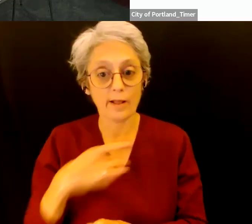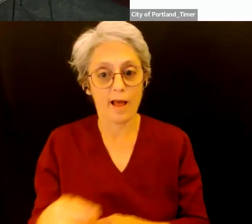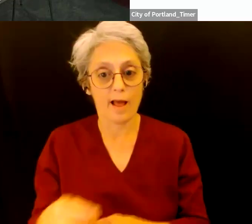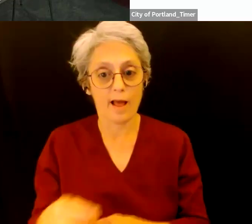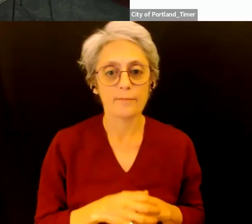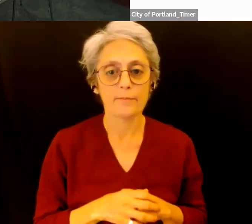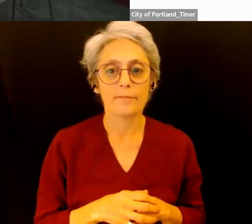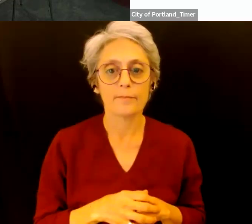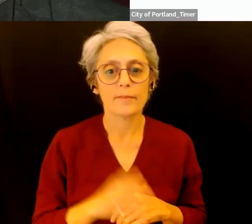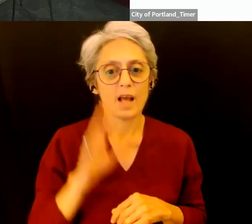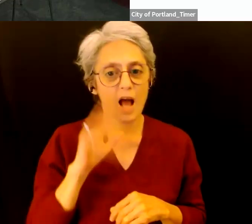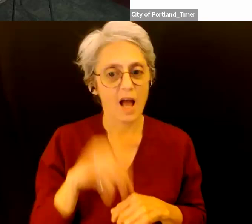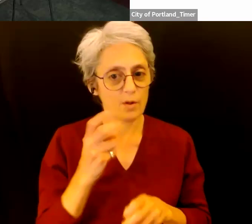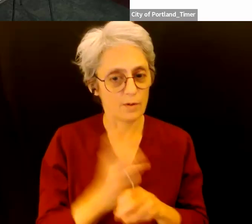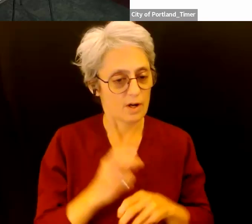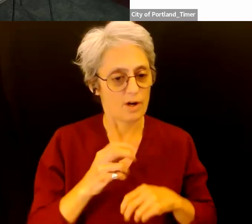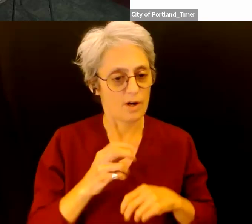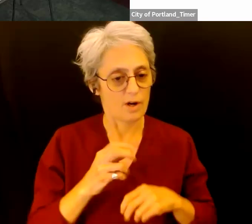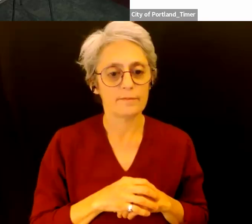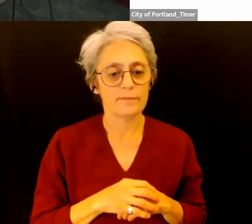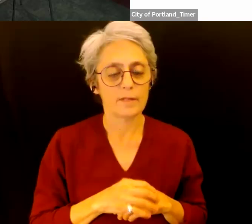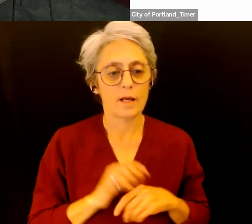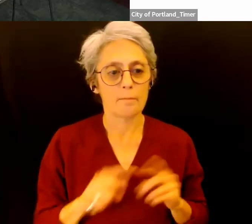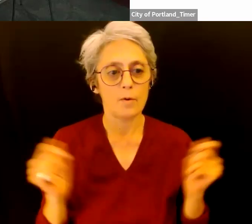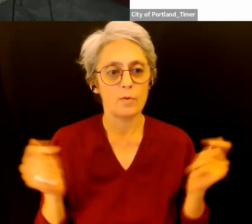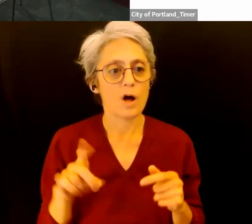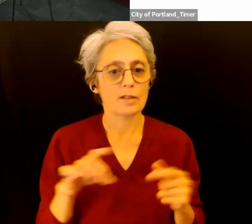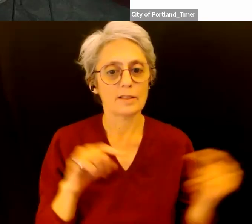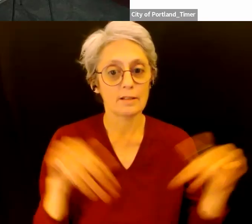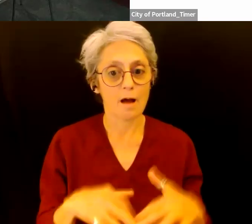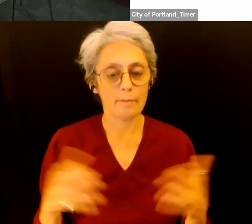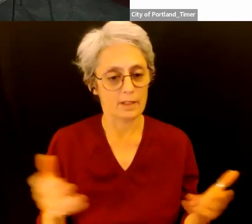I know it's hard. But we all did come here. We all came to speak.